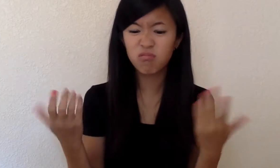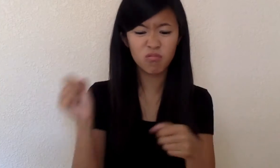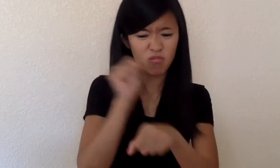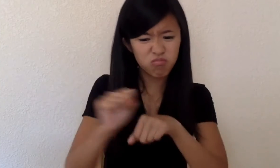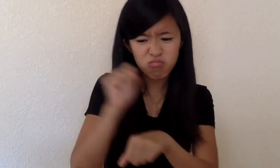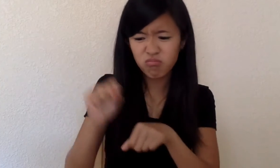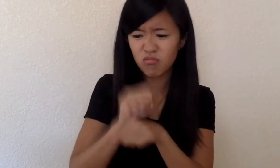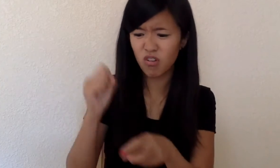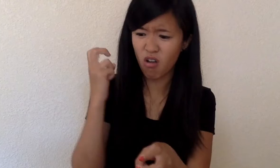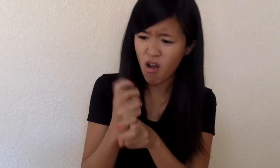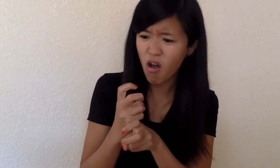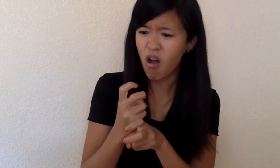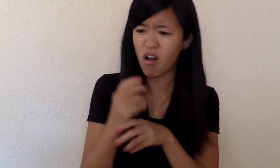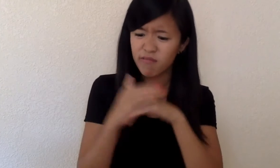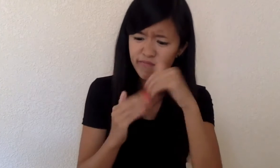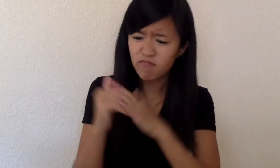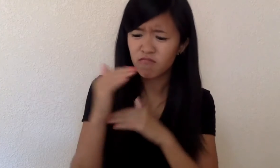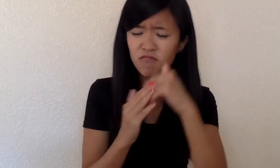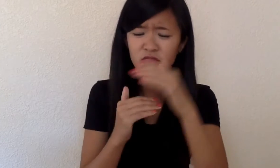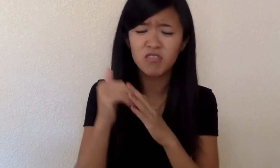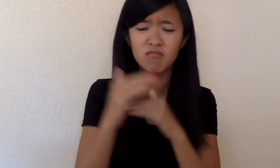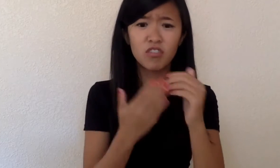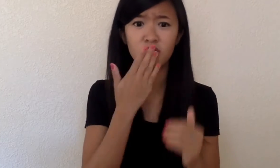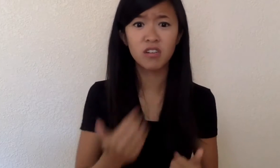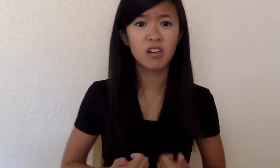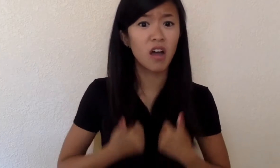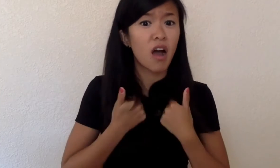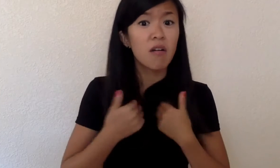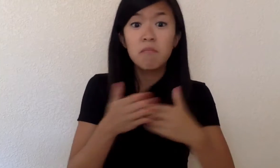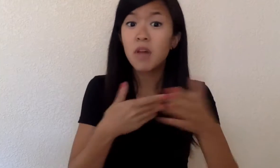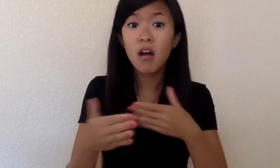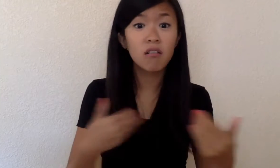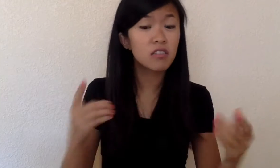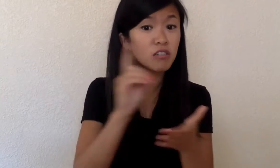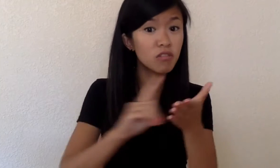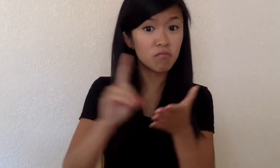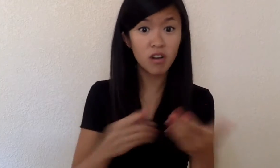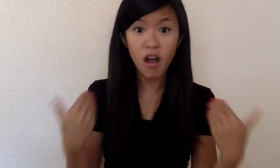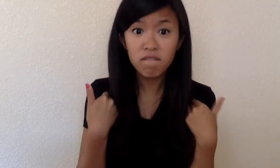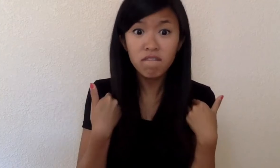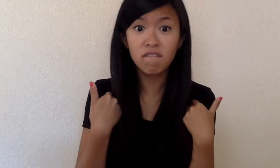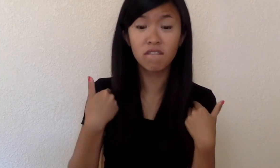and build good lives for ourselves despite discrimination,